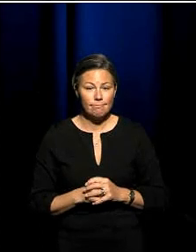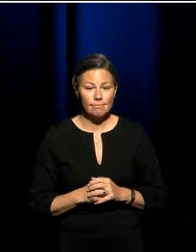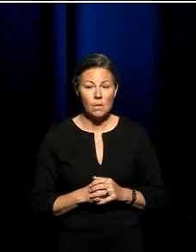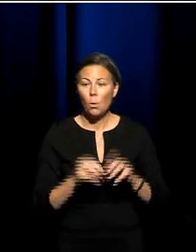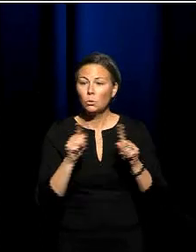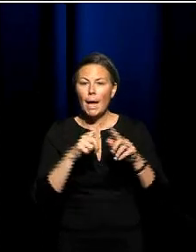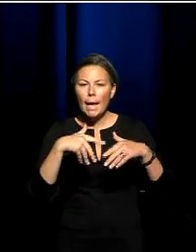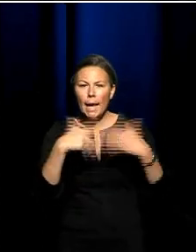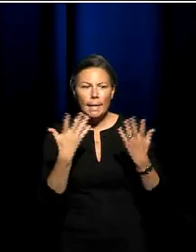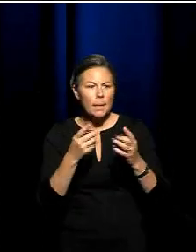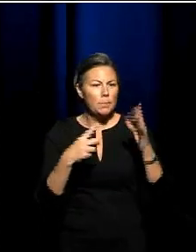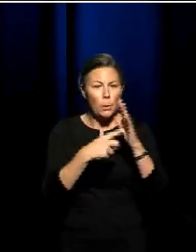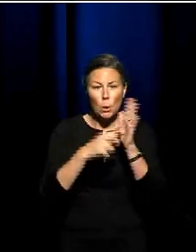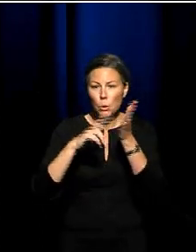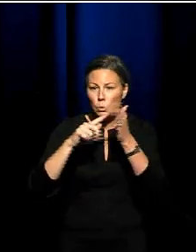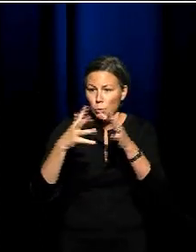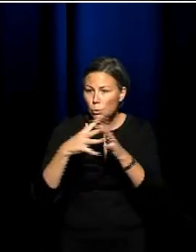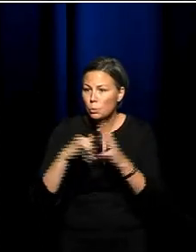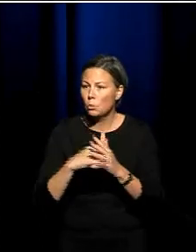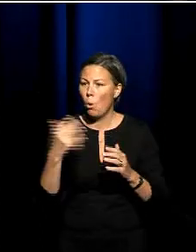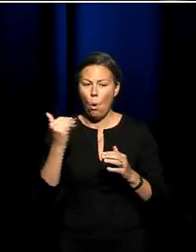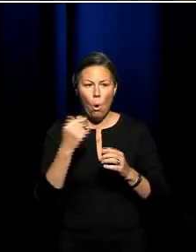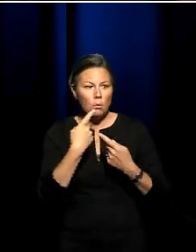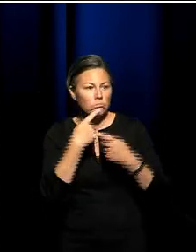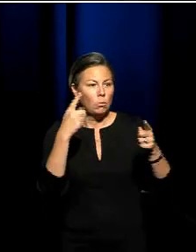Commission including summaries of workshops is published regularly on the